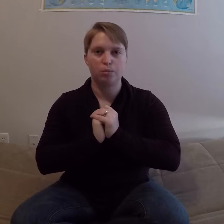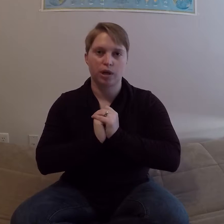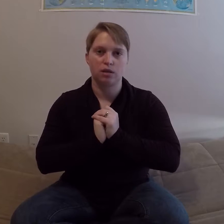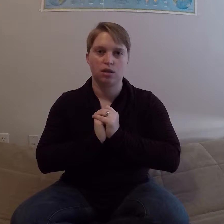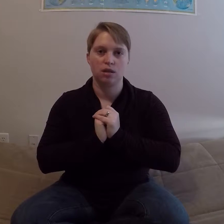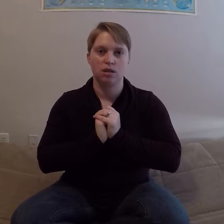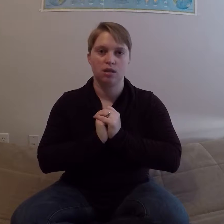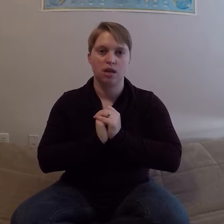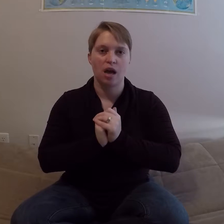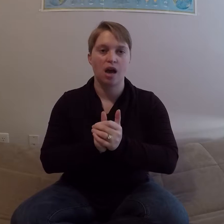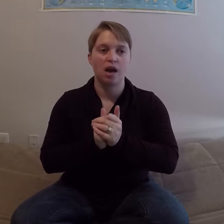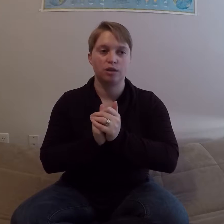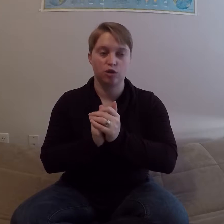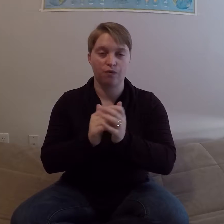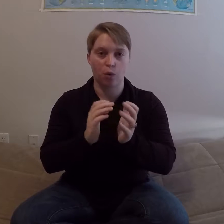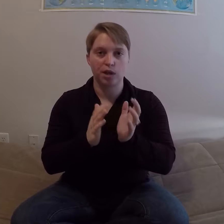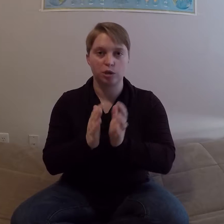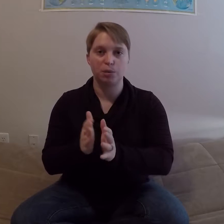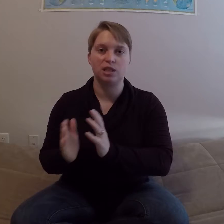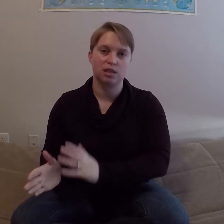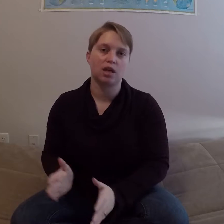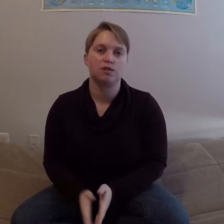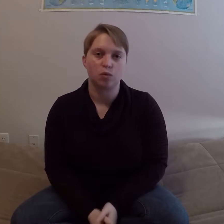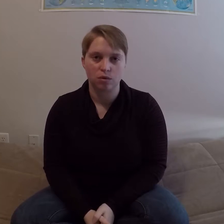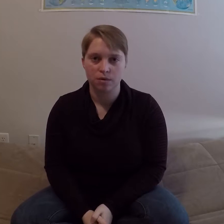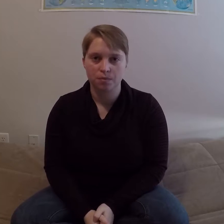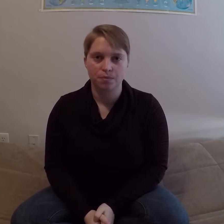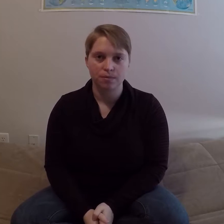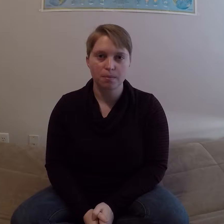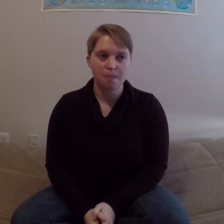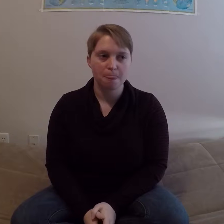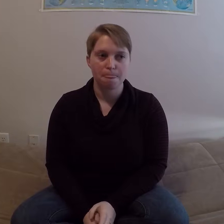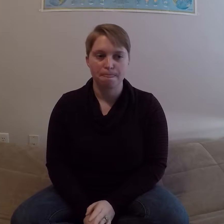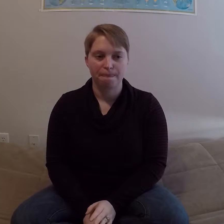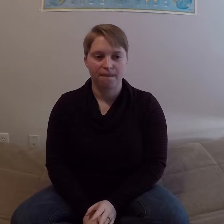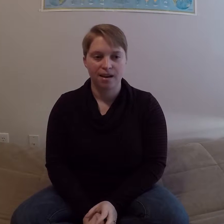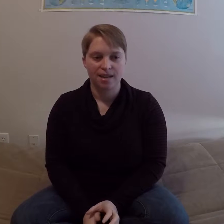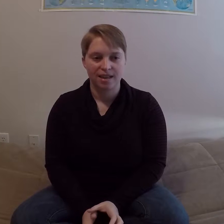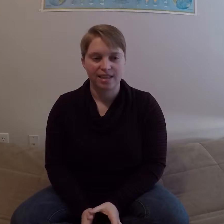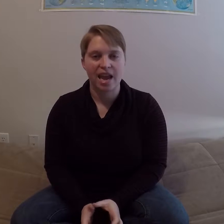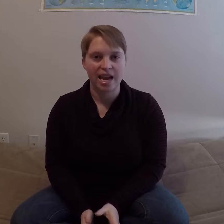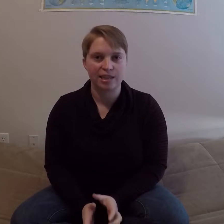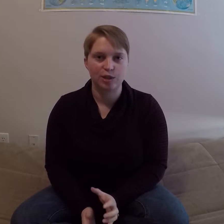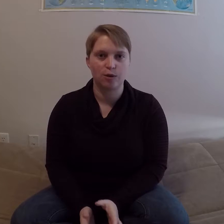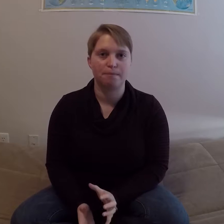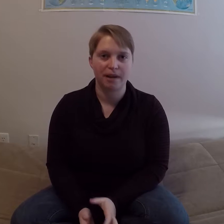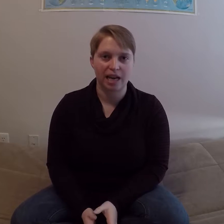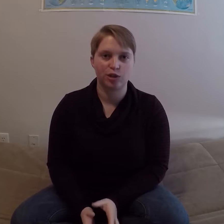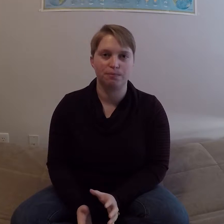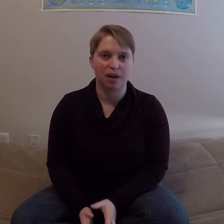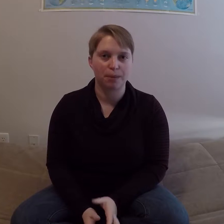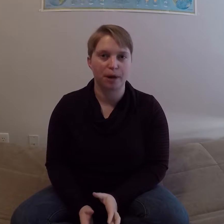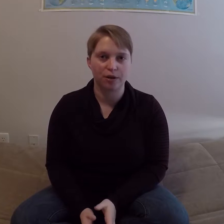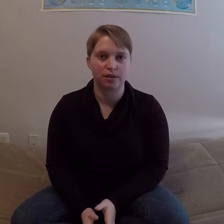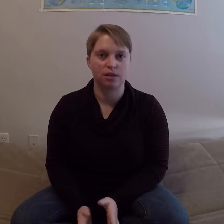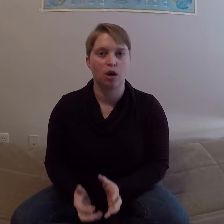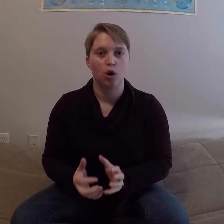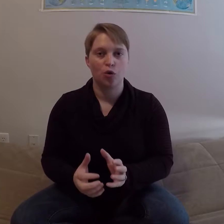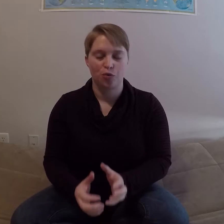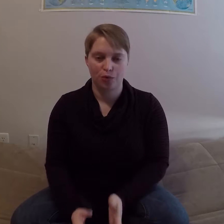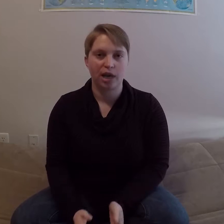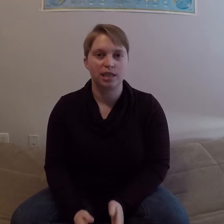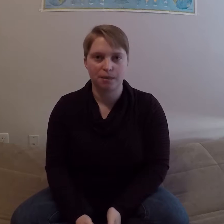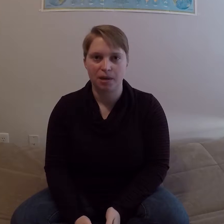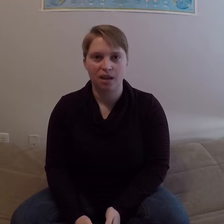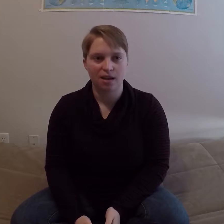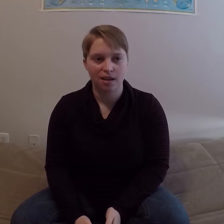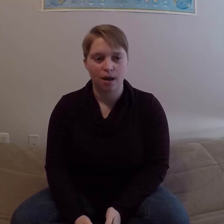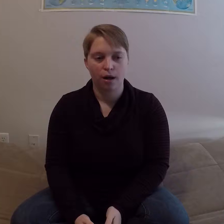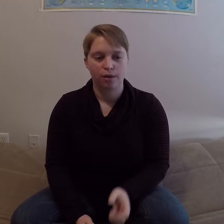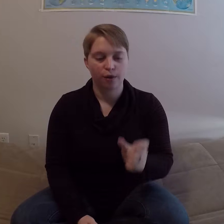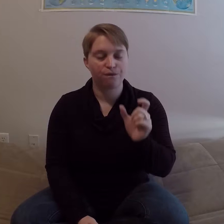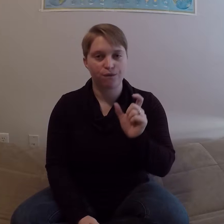Implant and for it to be successful. Can you imagine my parents raising me the